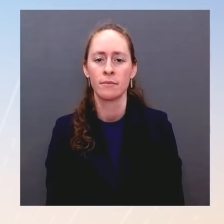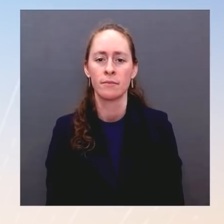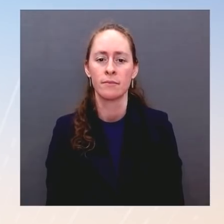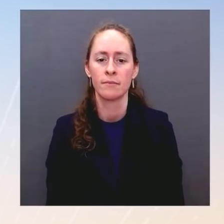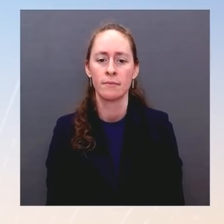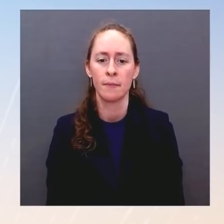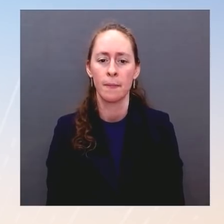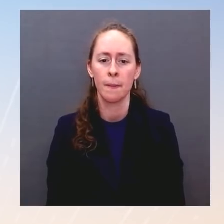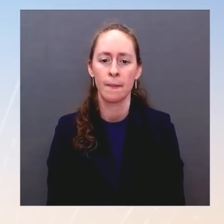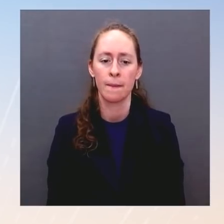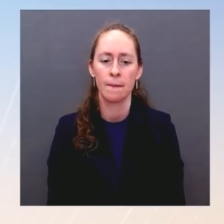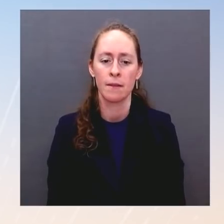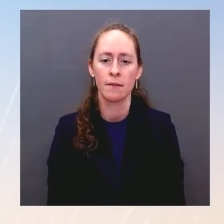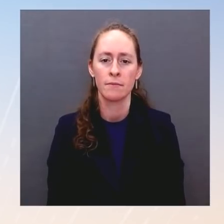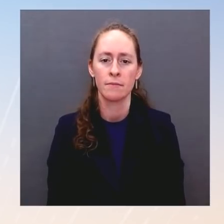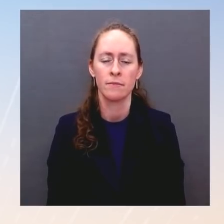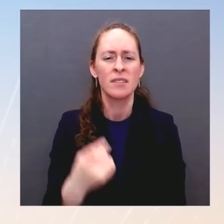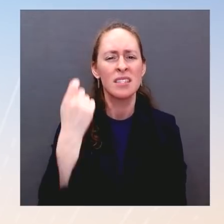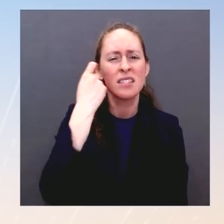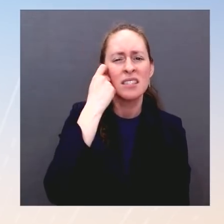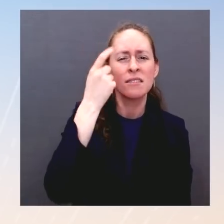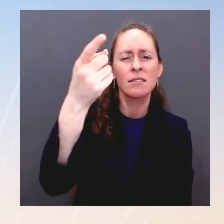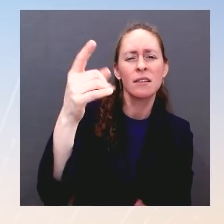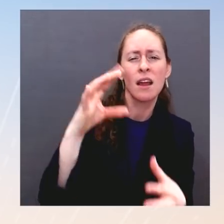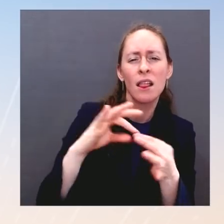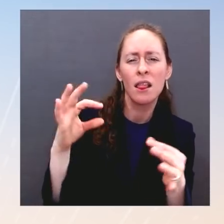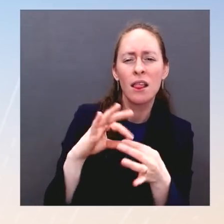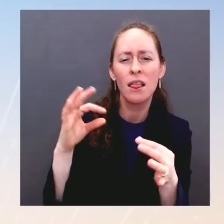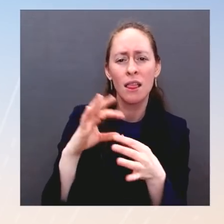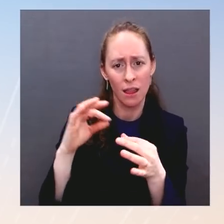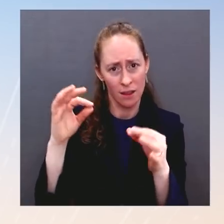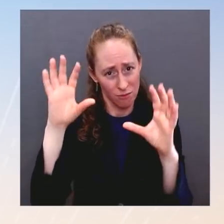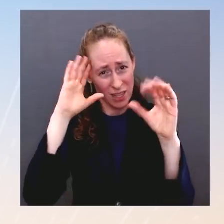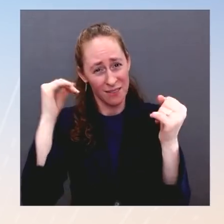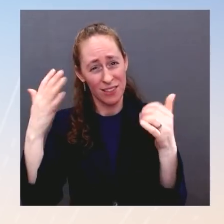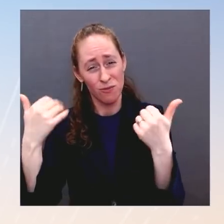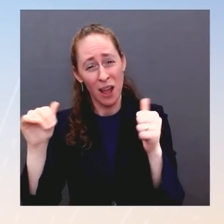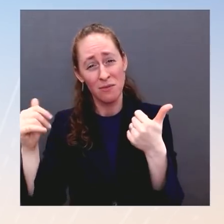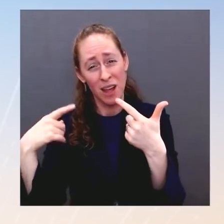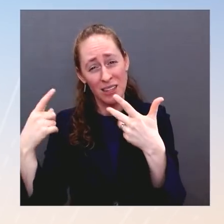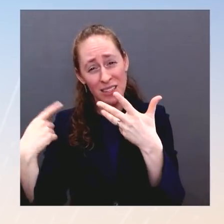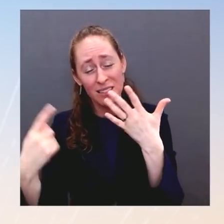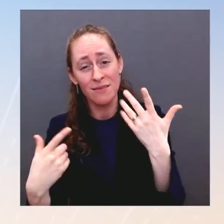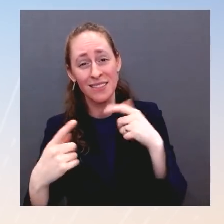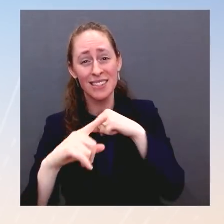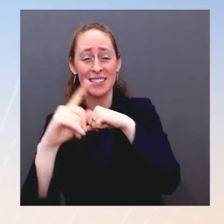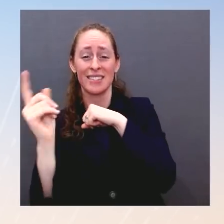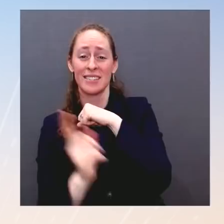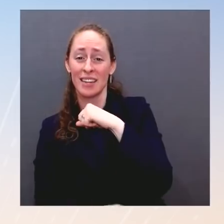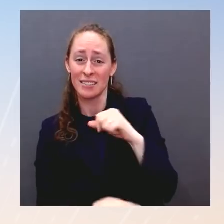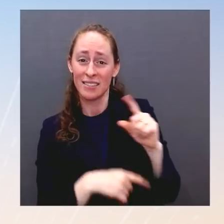shoring up the NATO eastern flank, all of that. But no troops -- you repeated that.